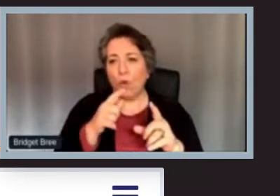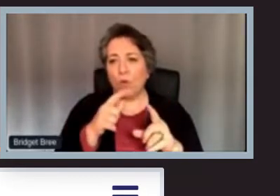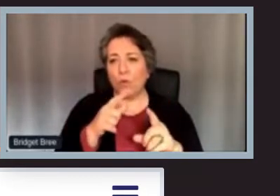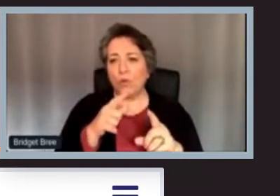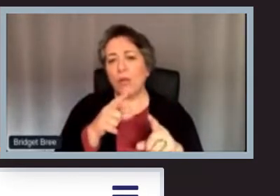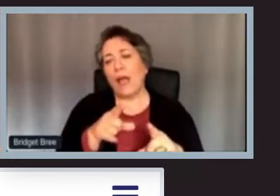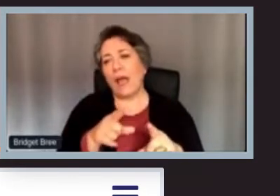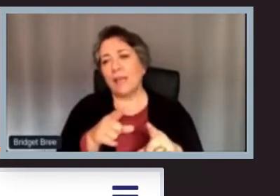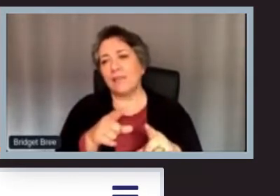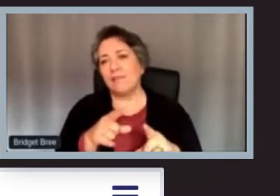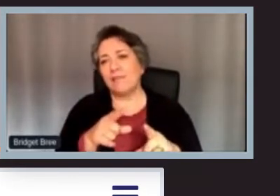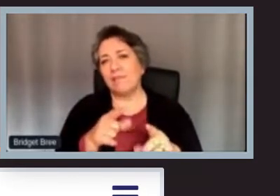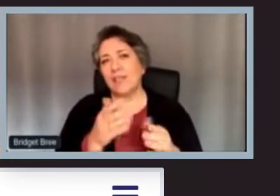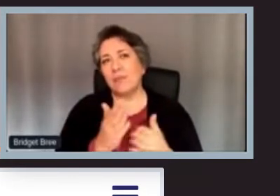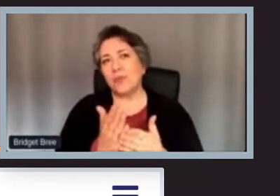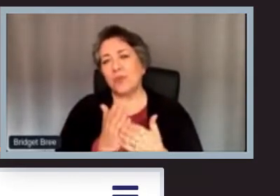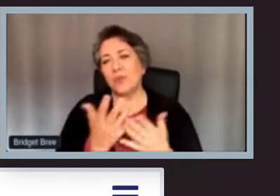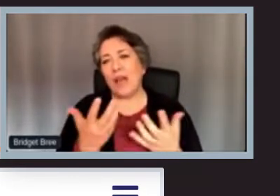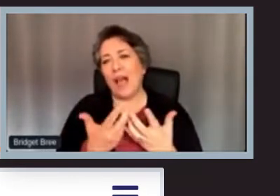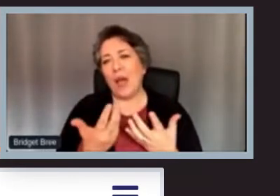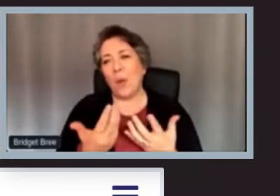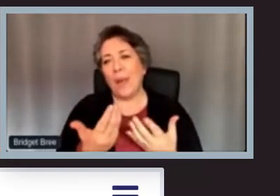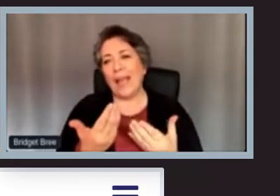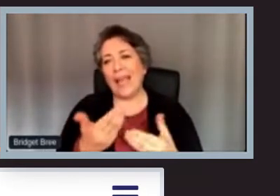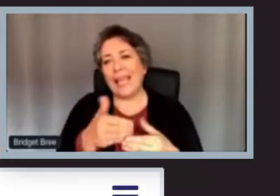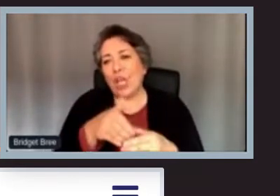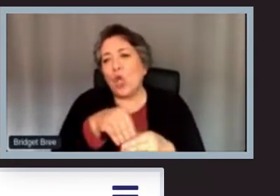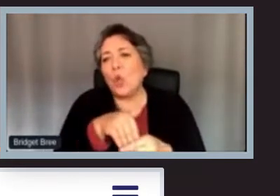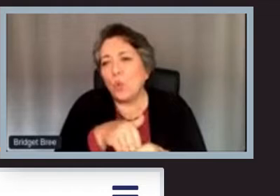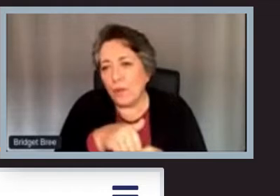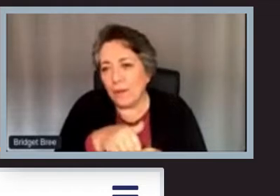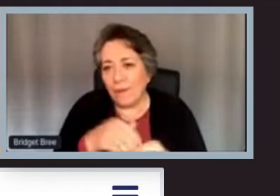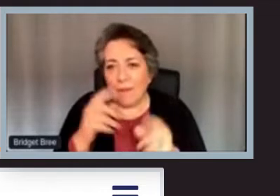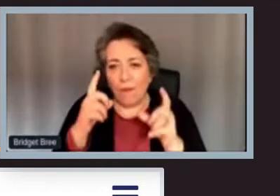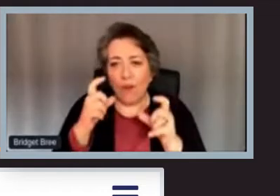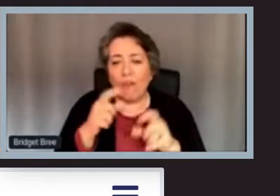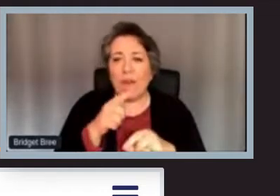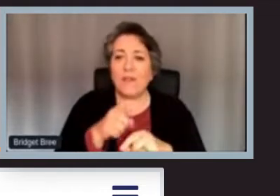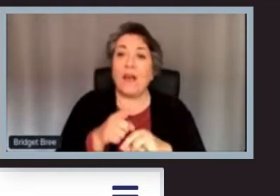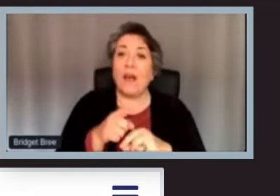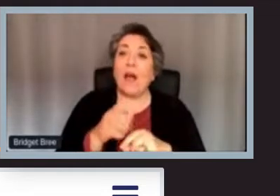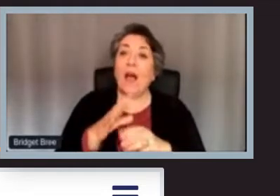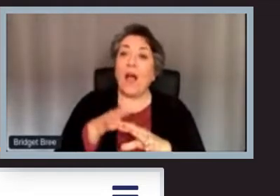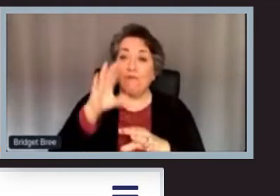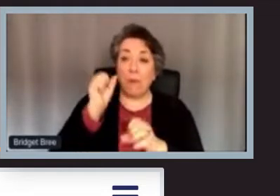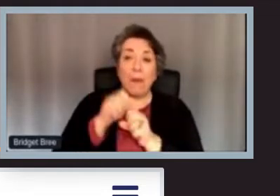I remember a really interesting presentation from Keely Cat-Wells and Dan Edge of C Talent,